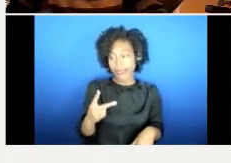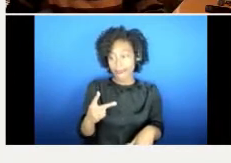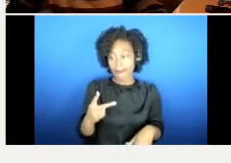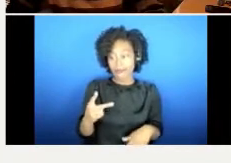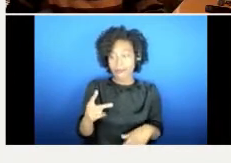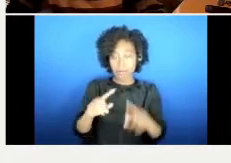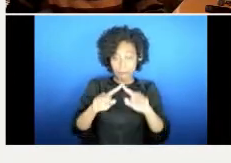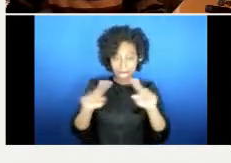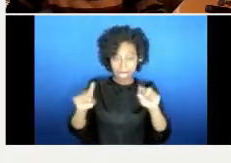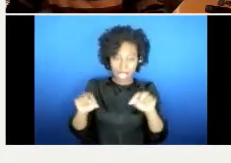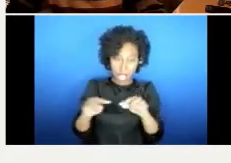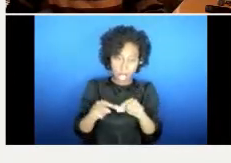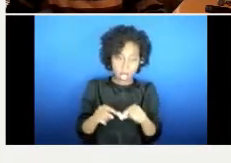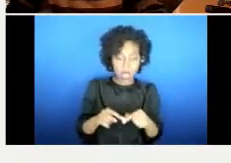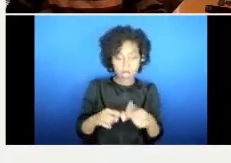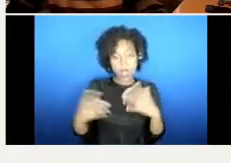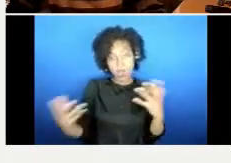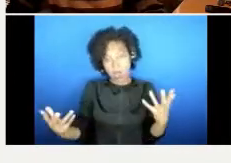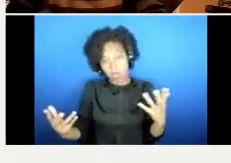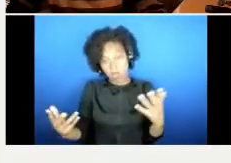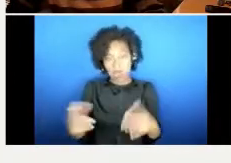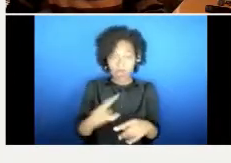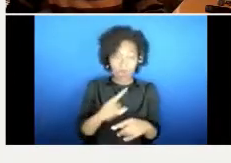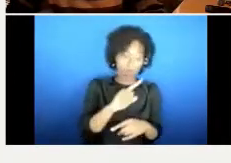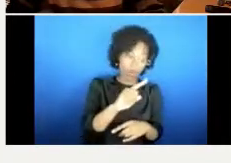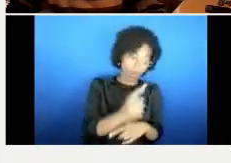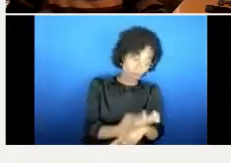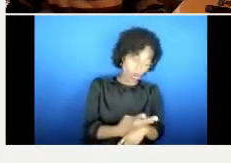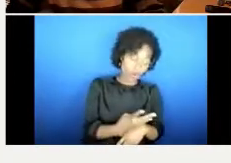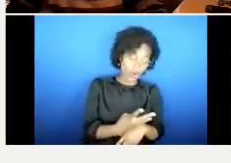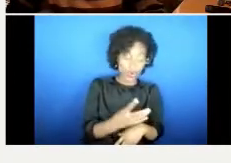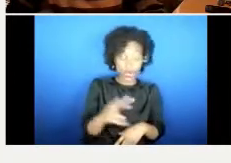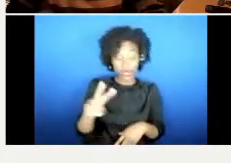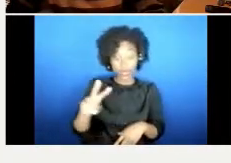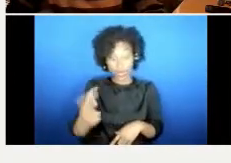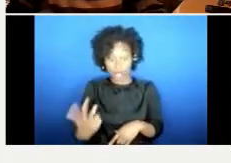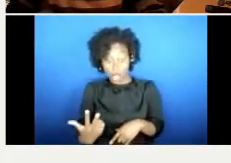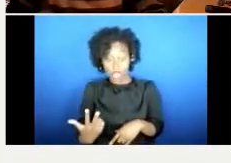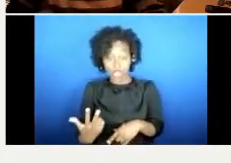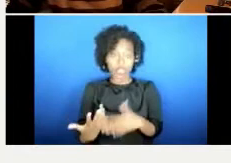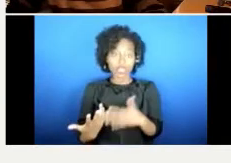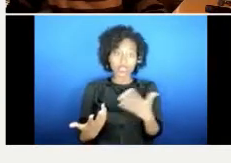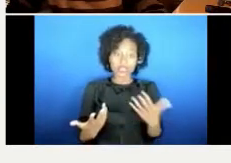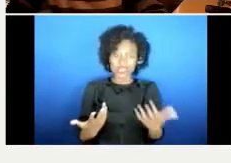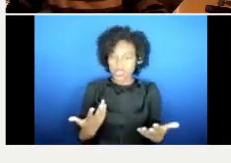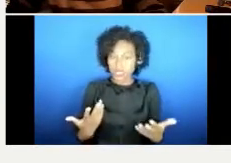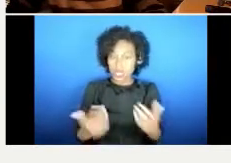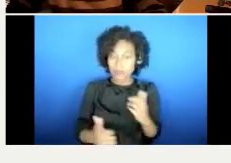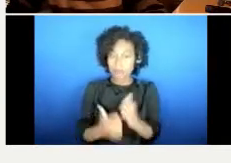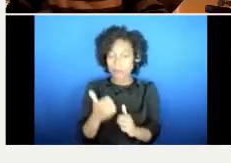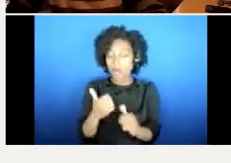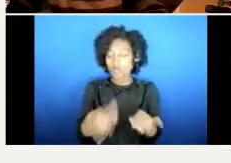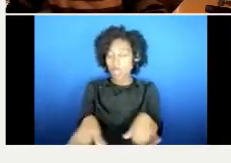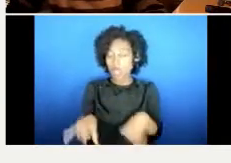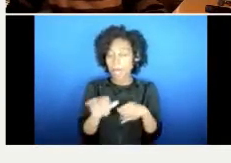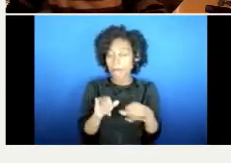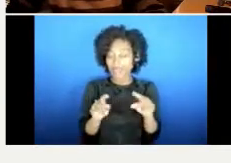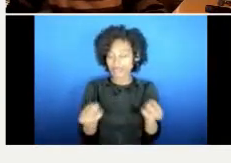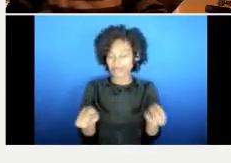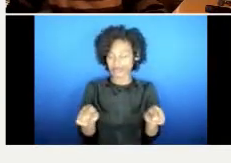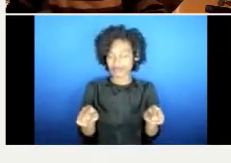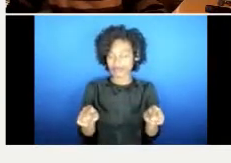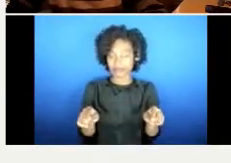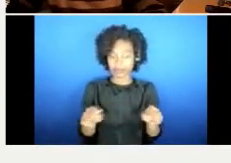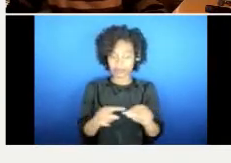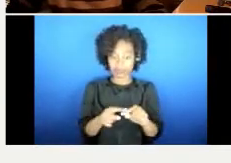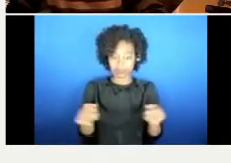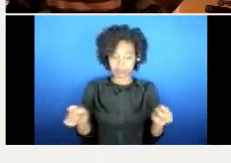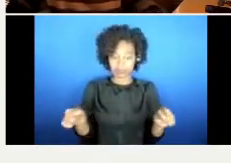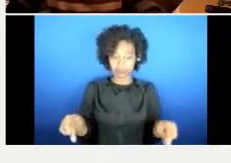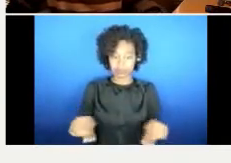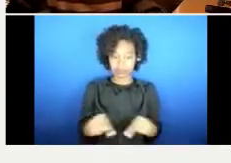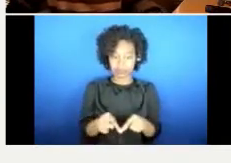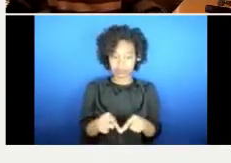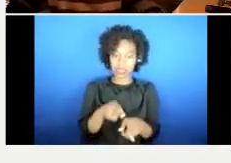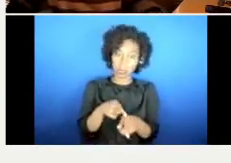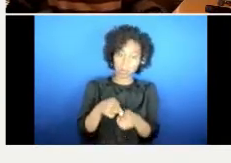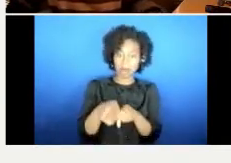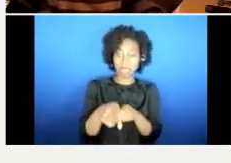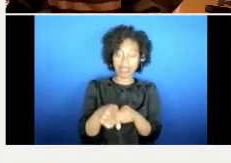quarter and to third module, and the most common one is the main module. So I click